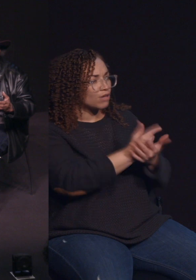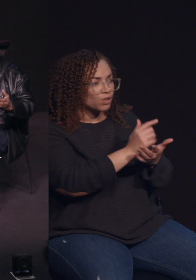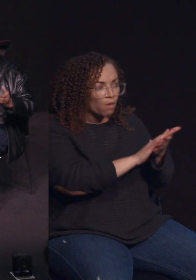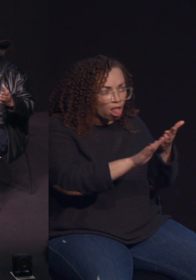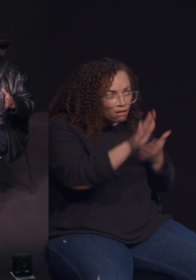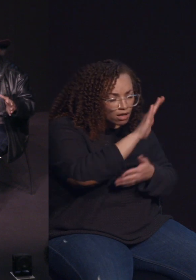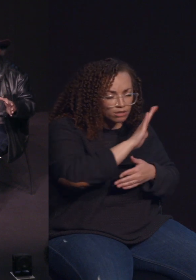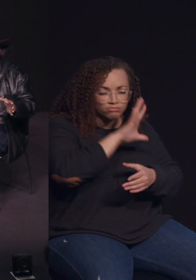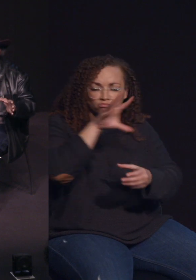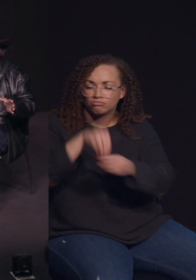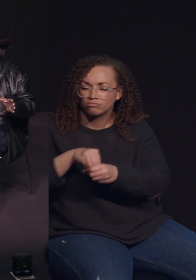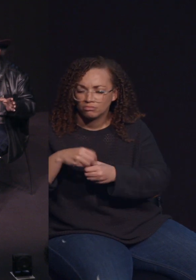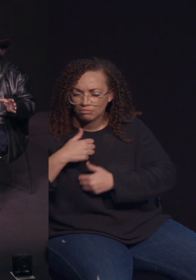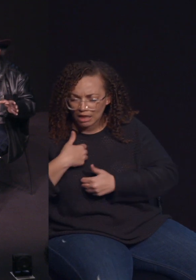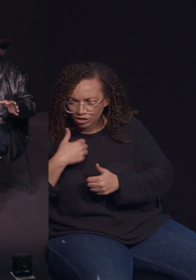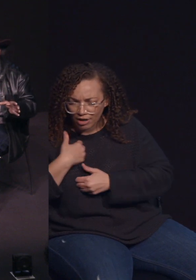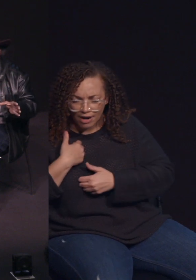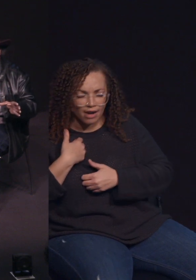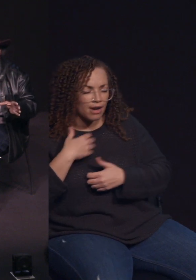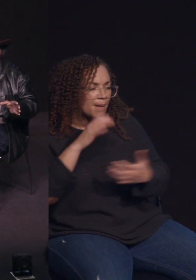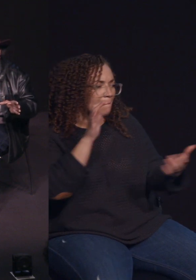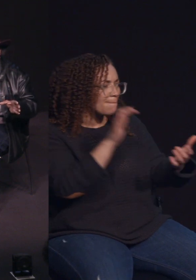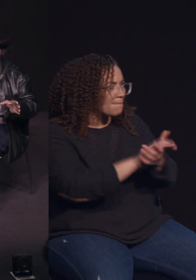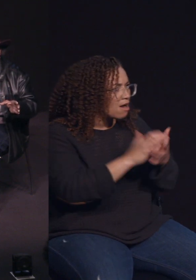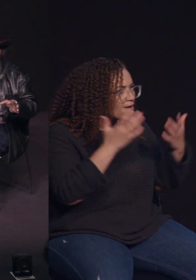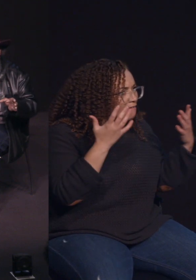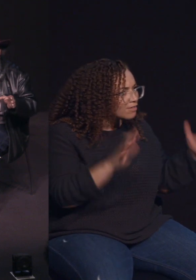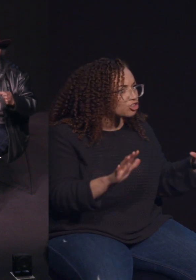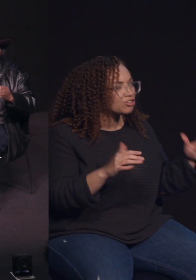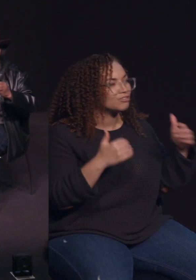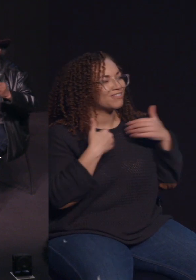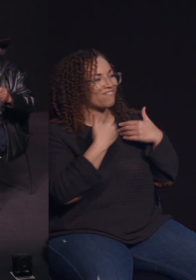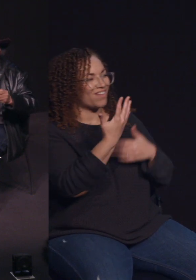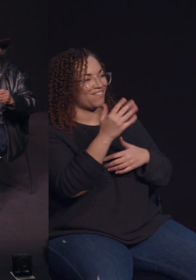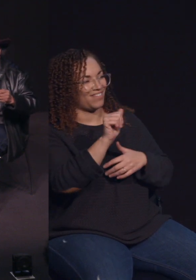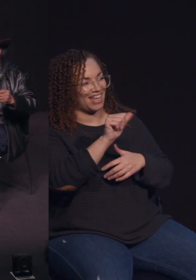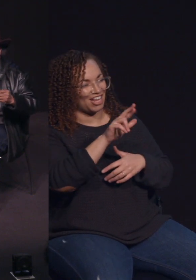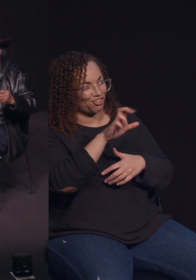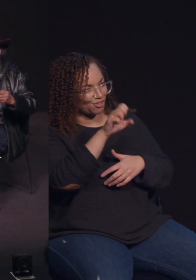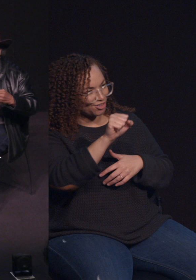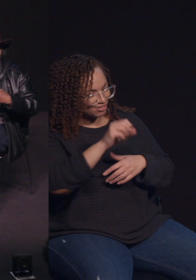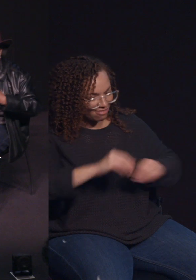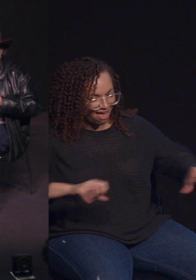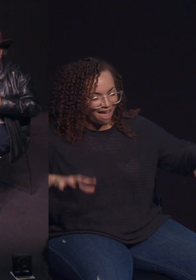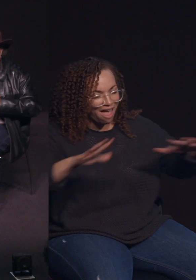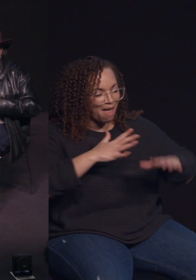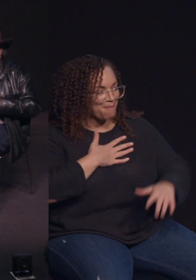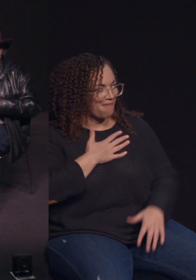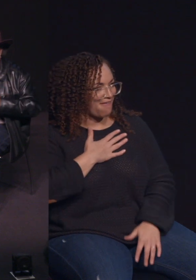and I bought 5 acres there, gonna build my dream home on. But we started growing vegetables for myself and the